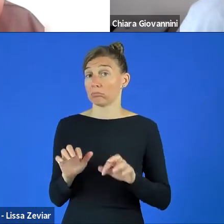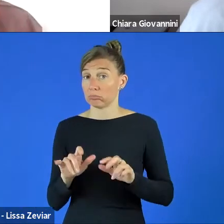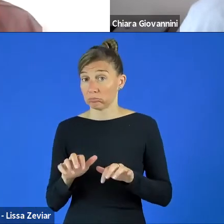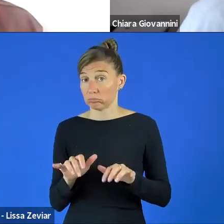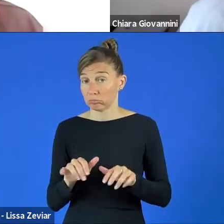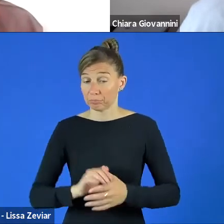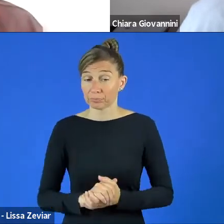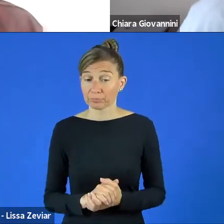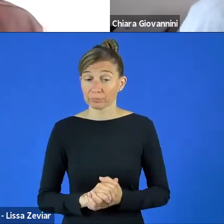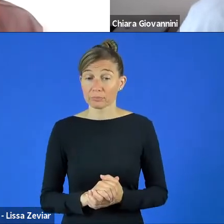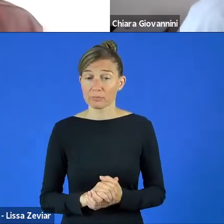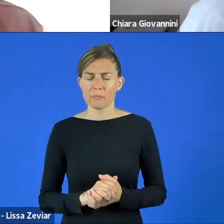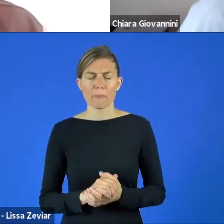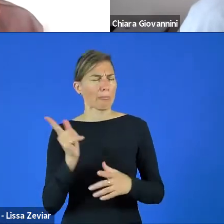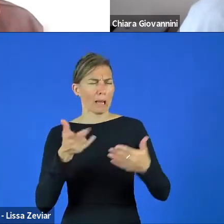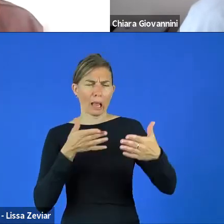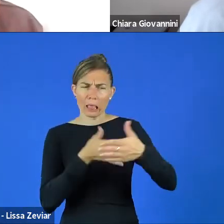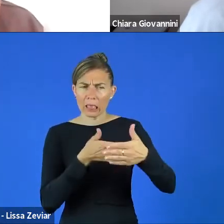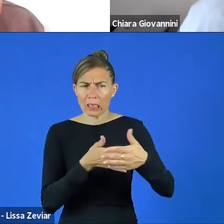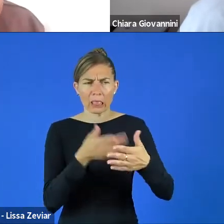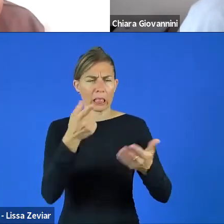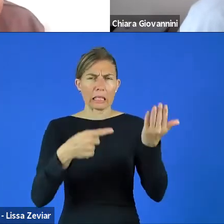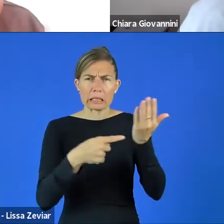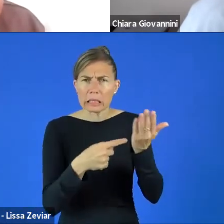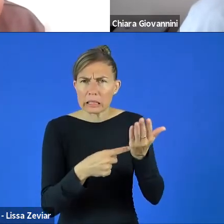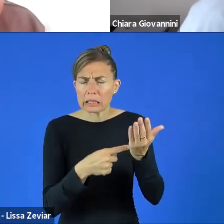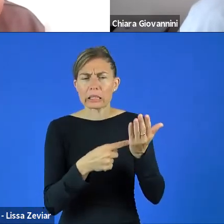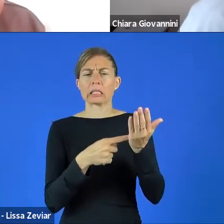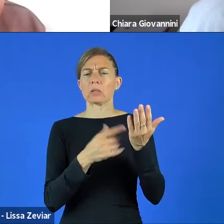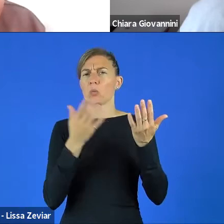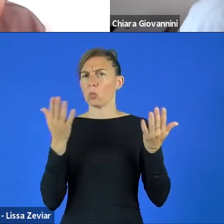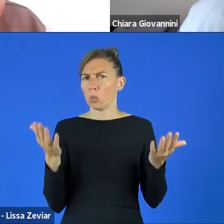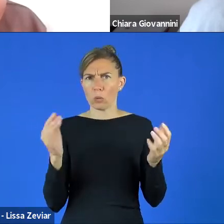If you have technical issues, send them through the chatbox.